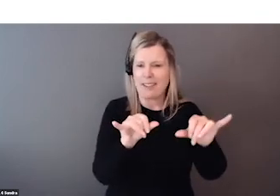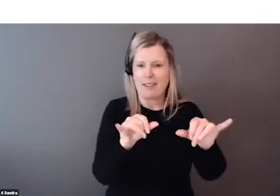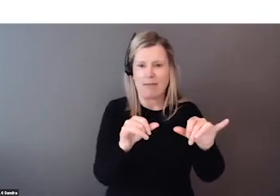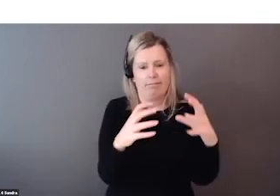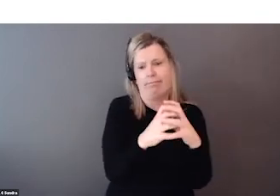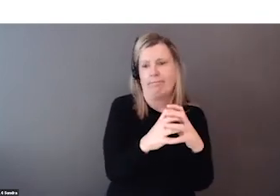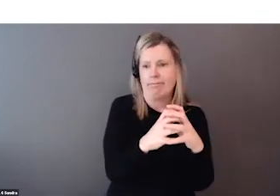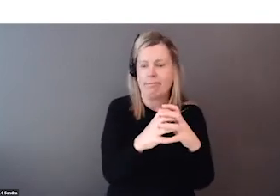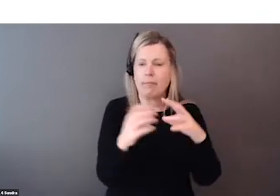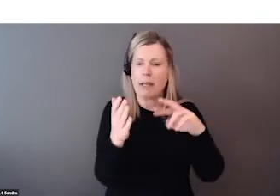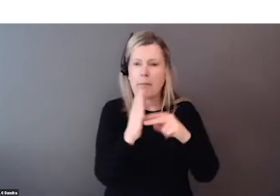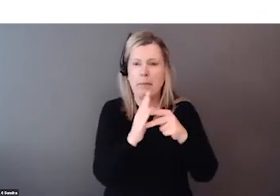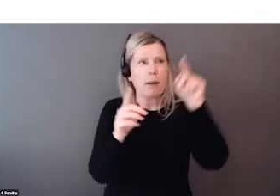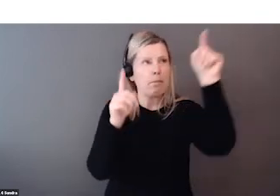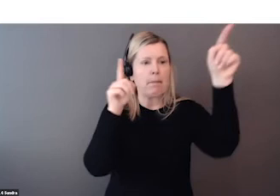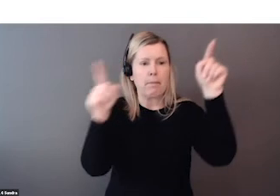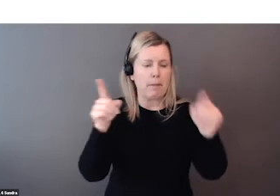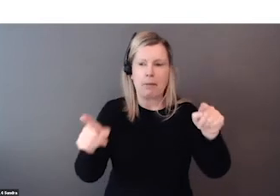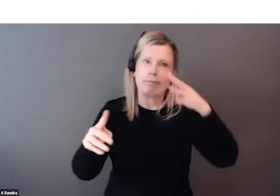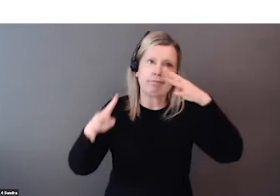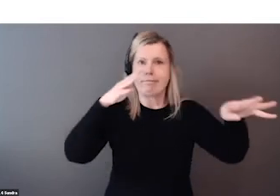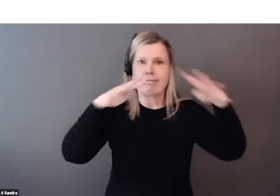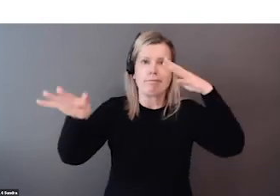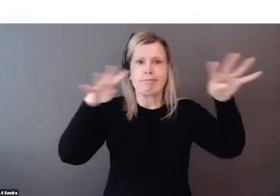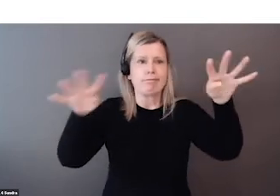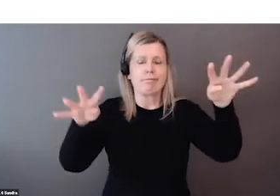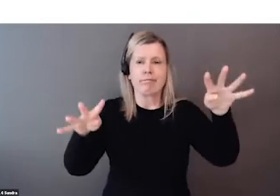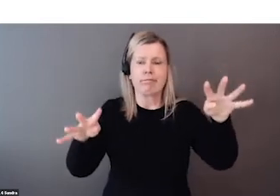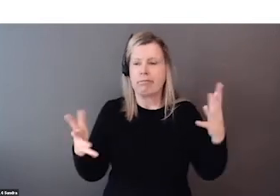within the protected group, and leaving people stranded at the edges, or falling through the cracks.